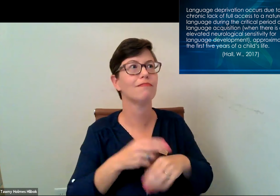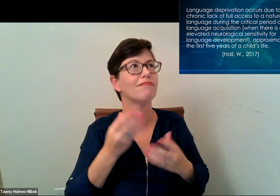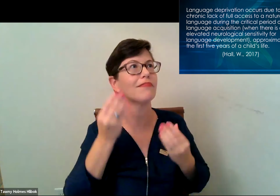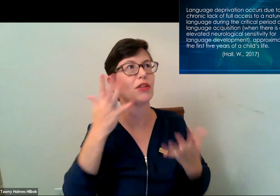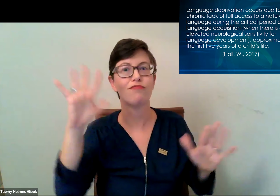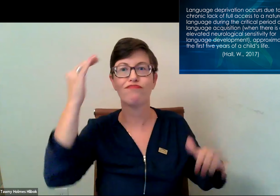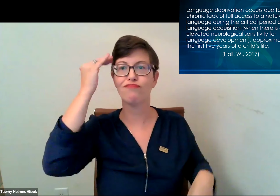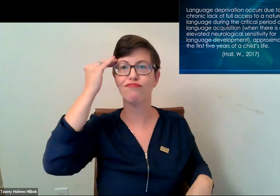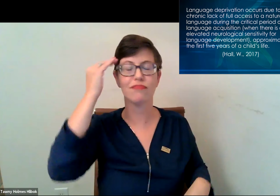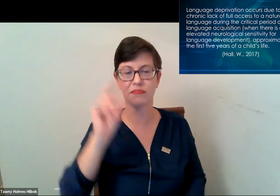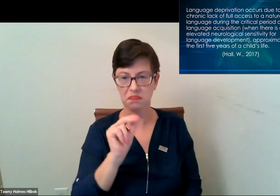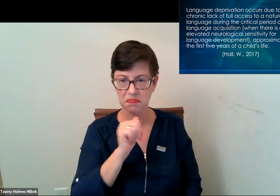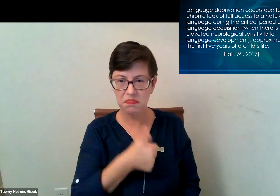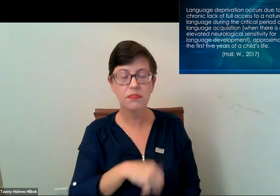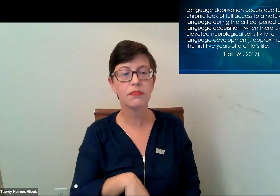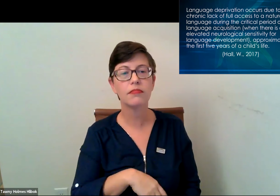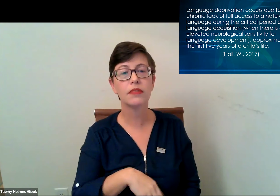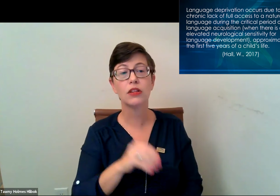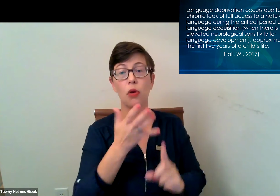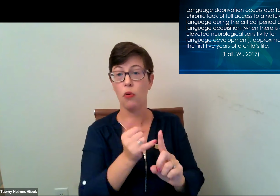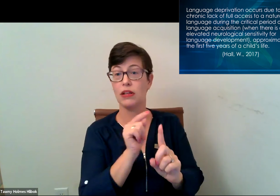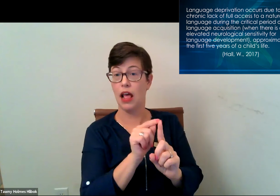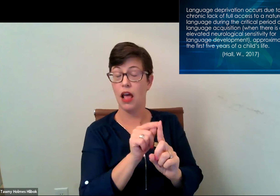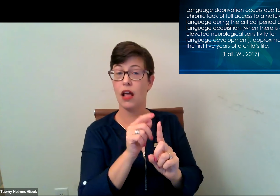it's more difficult to take in new information and learn that new information.